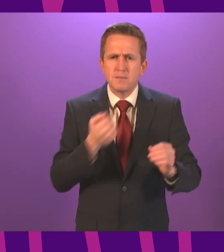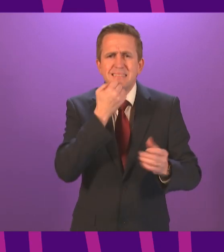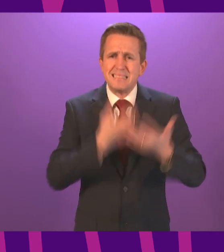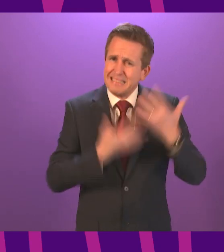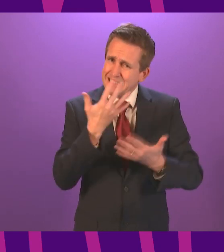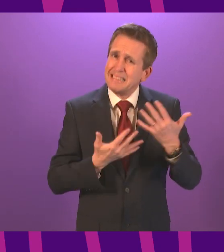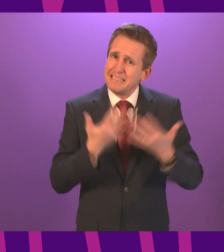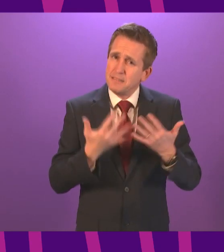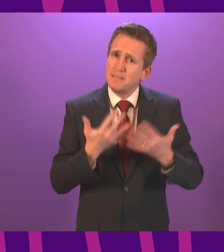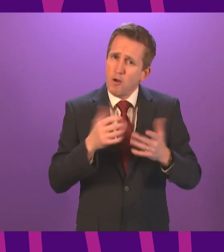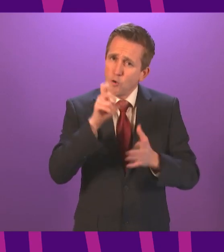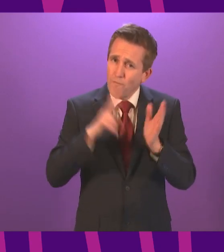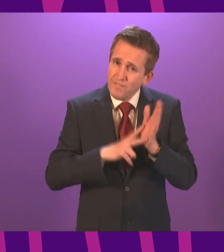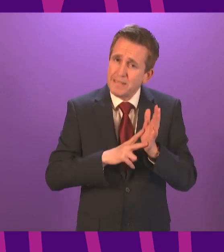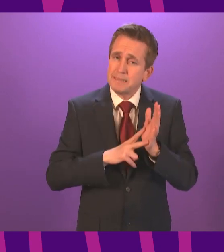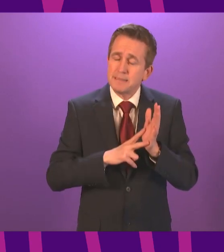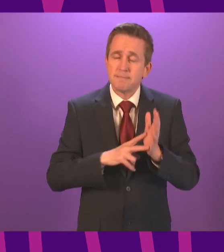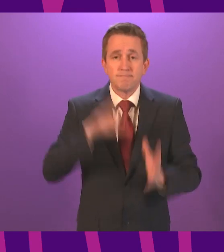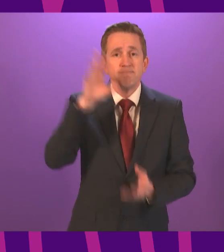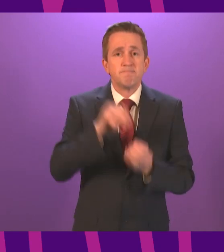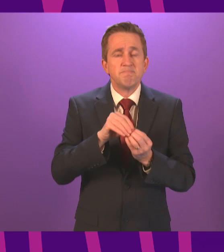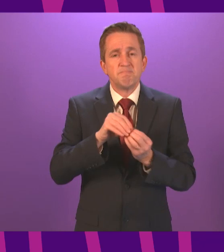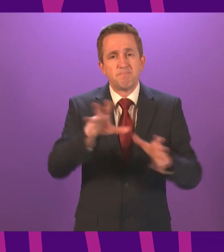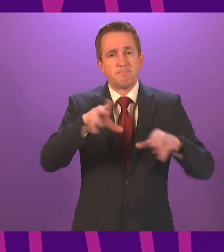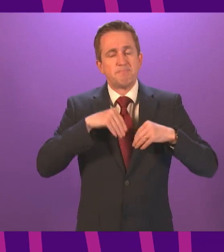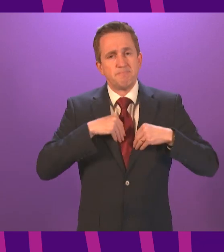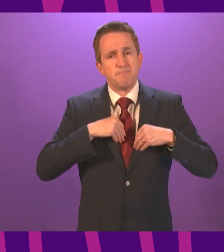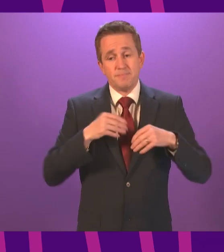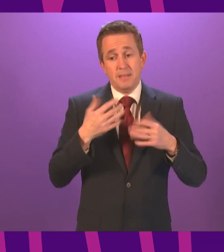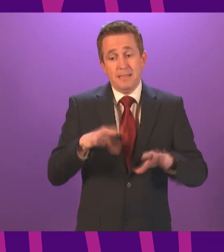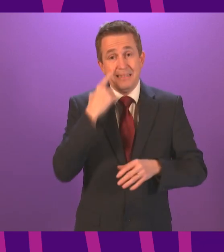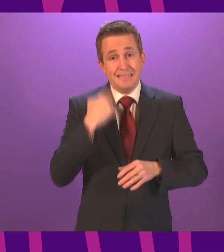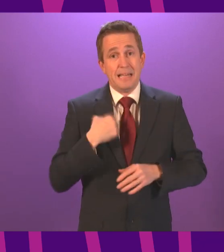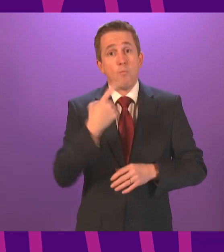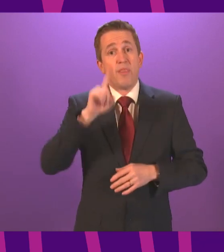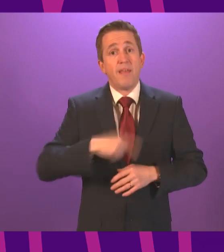The total number of positive cases reported yesterday was 1,089, which is 4.6 per cent